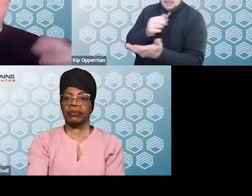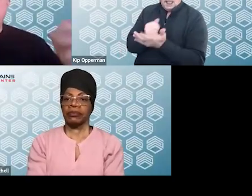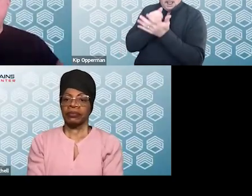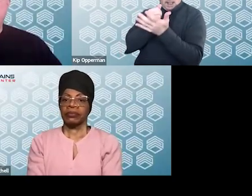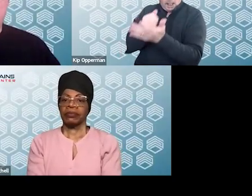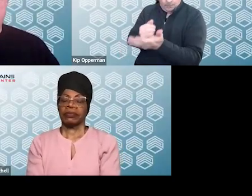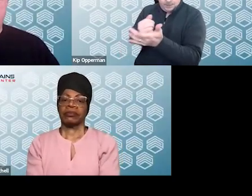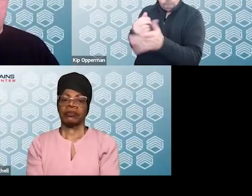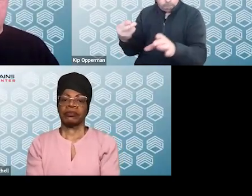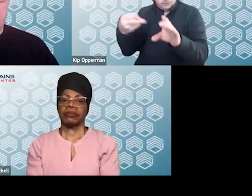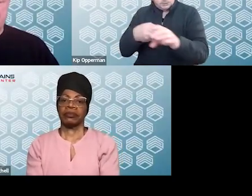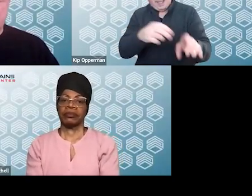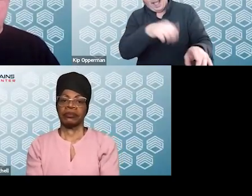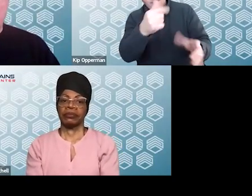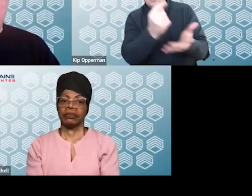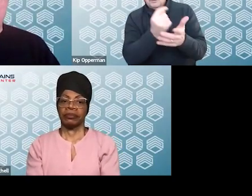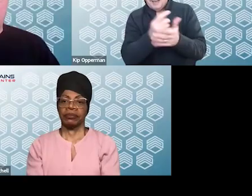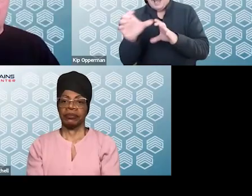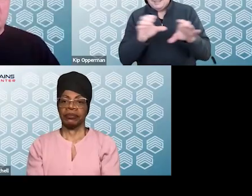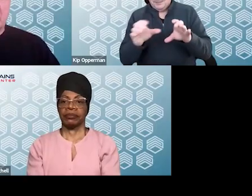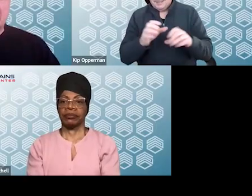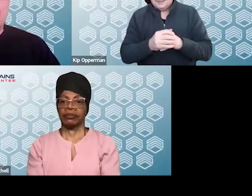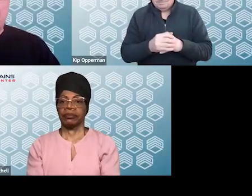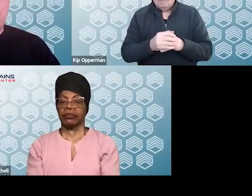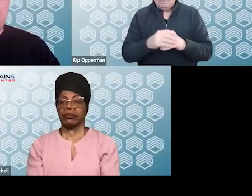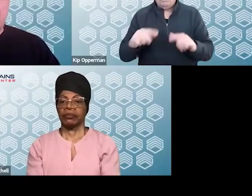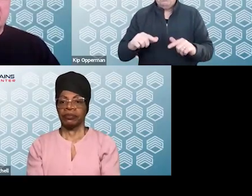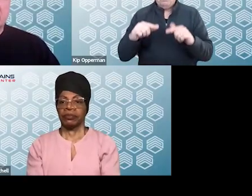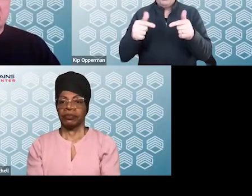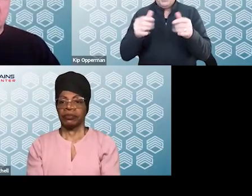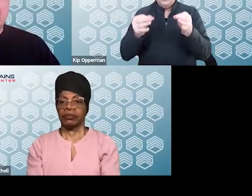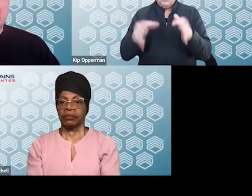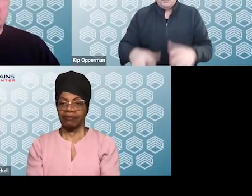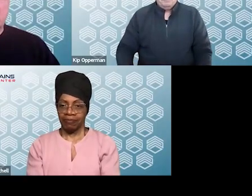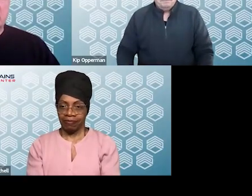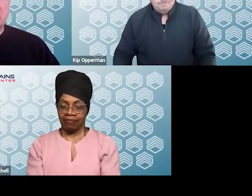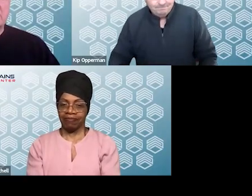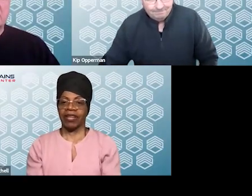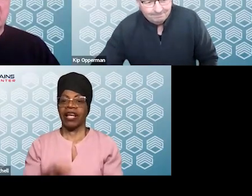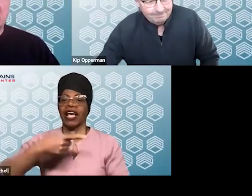to participate in other treatment activities. And we have all kinds of patient testimonials